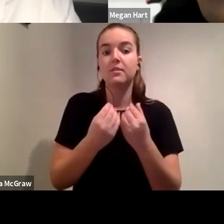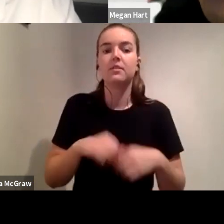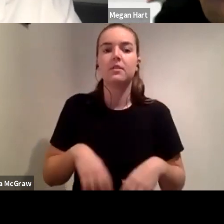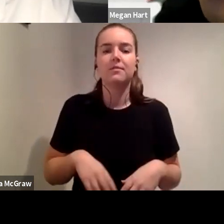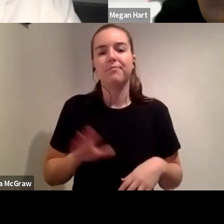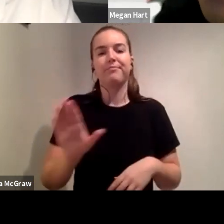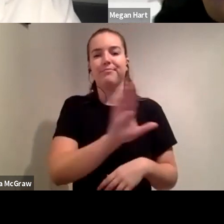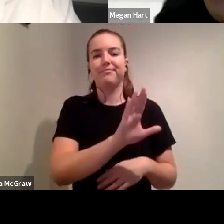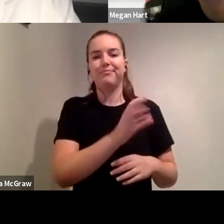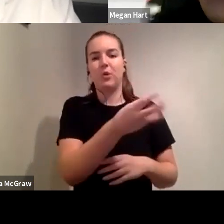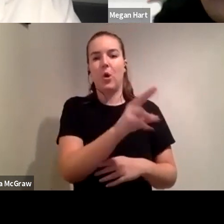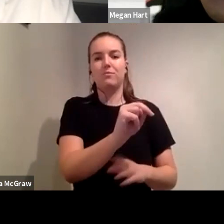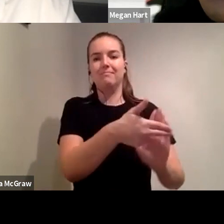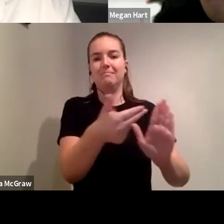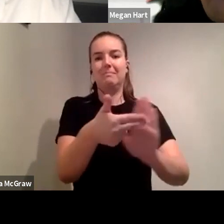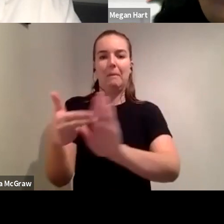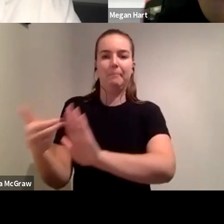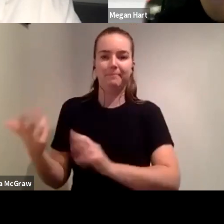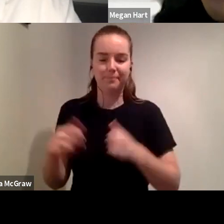Or accessibility offices.